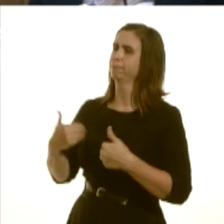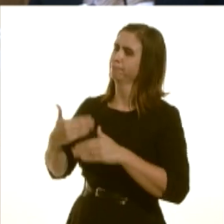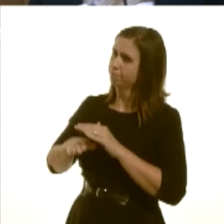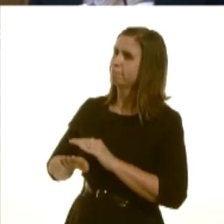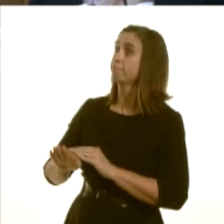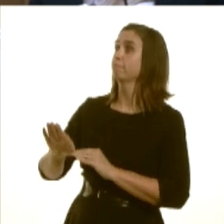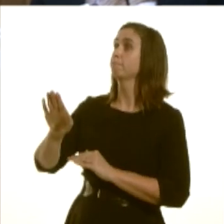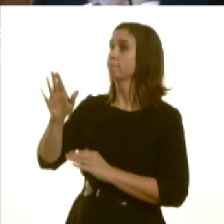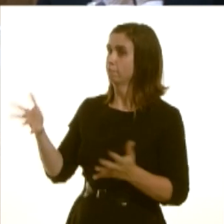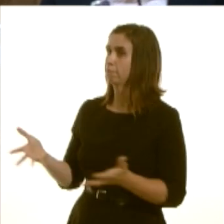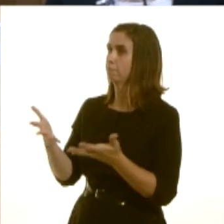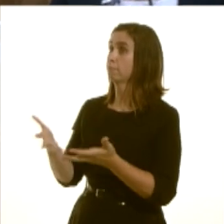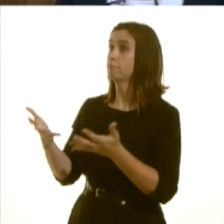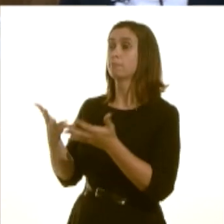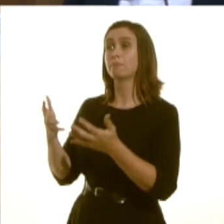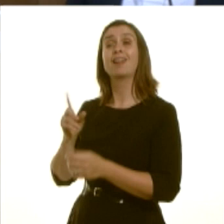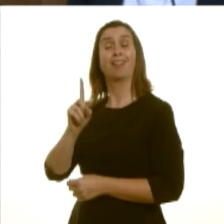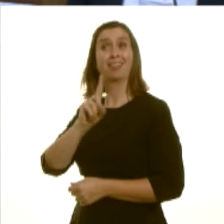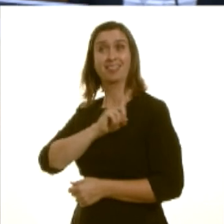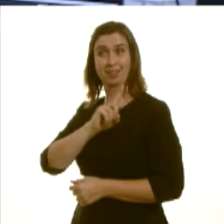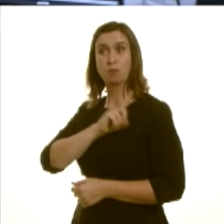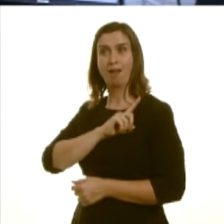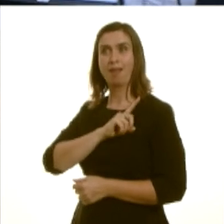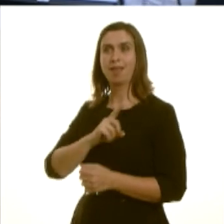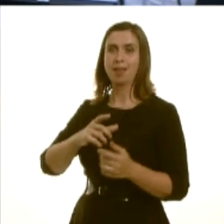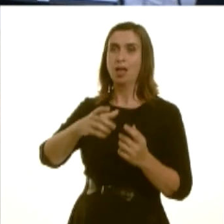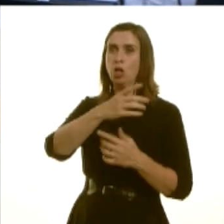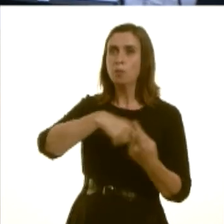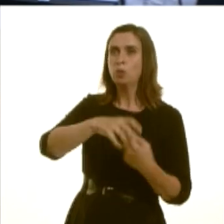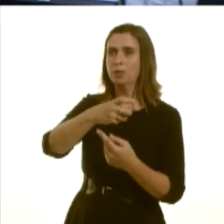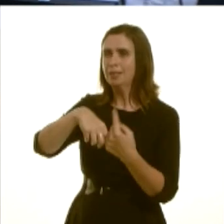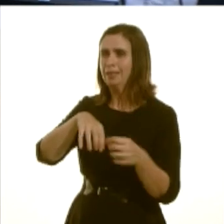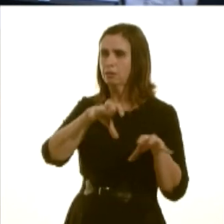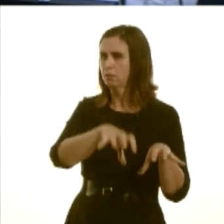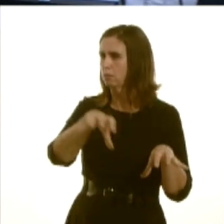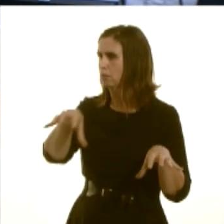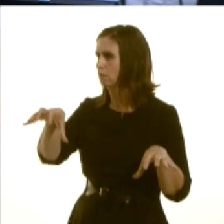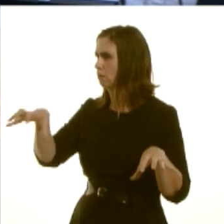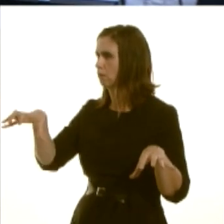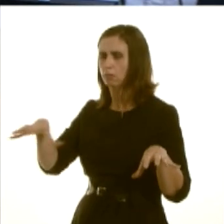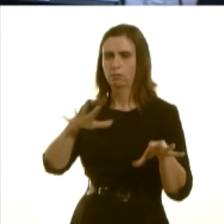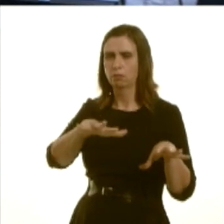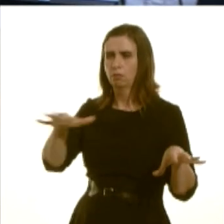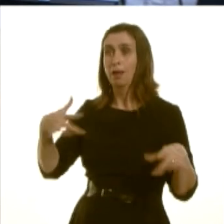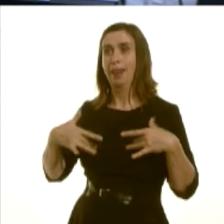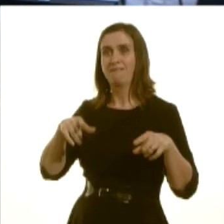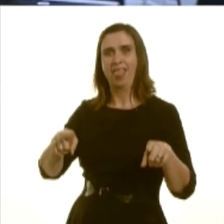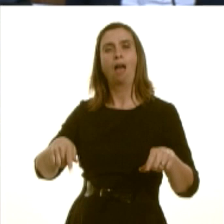is why we have seen so many communities be able to provide opportunities for the people who live there that they otherwise would not have had.